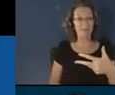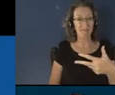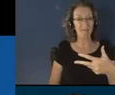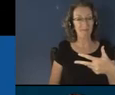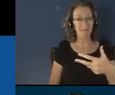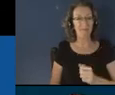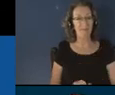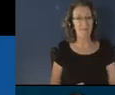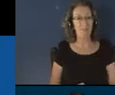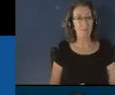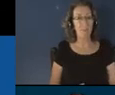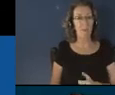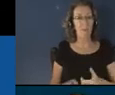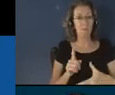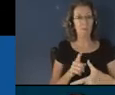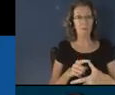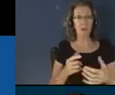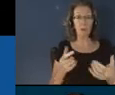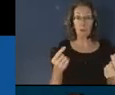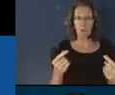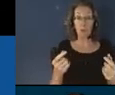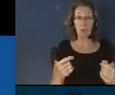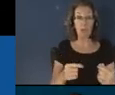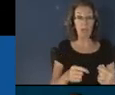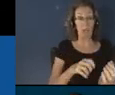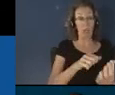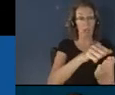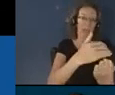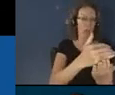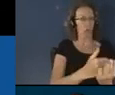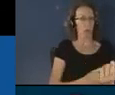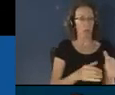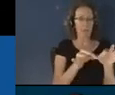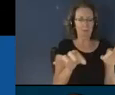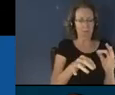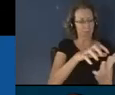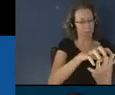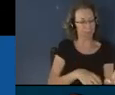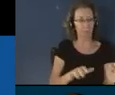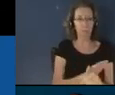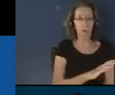um The first one is to write out a script to read and you can upload it as a the transcription,